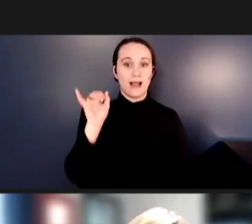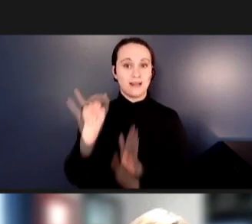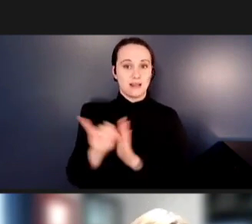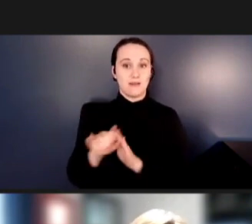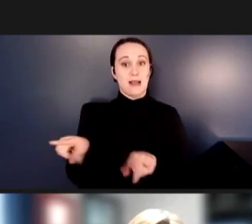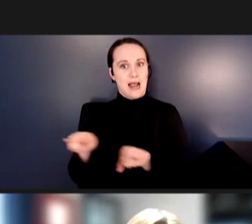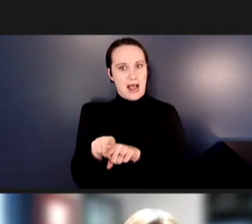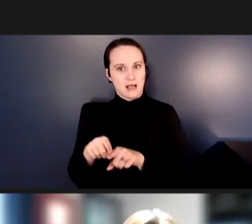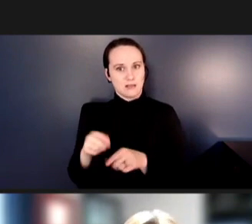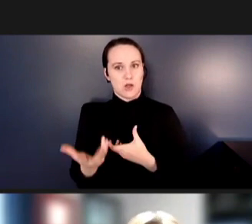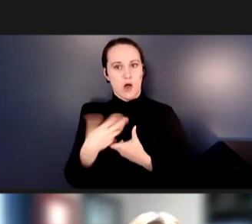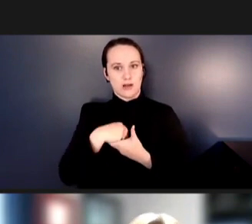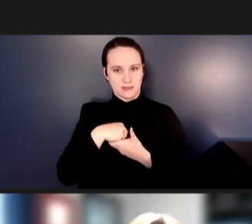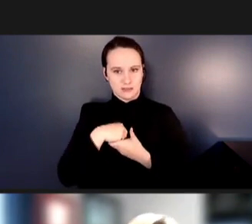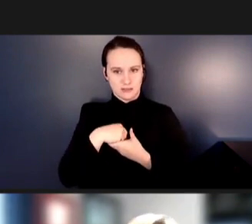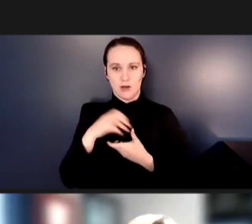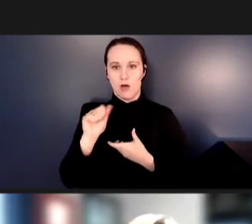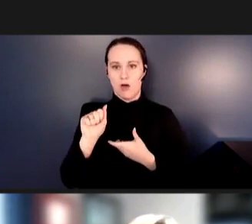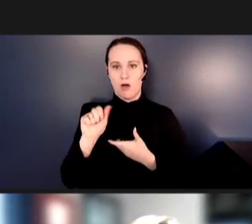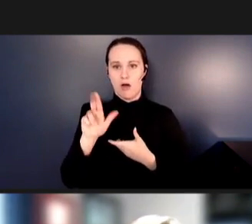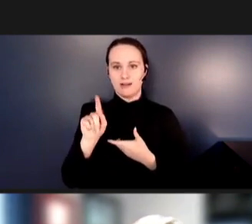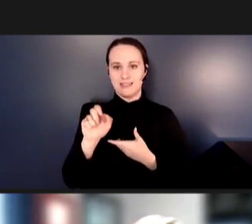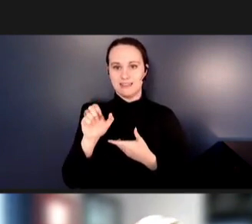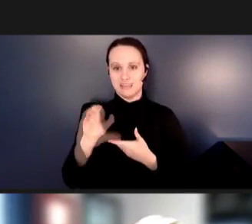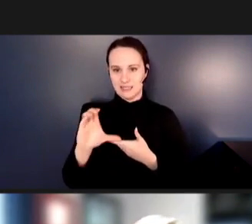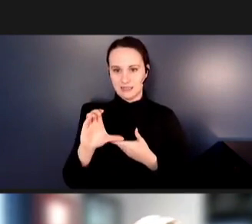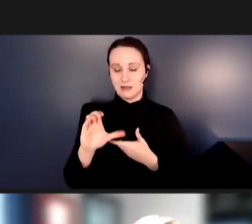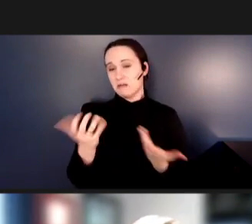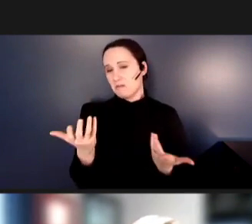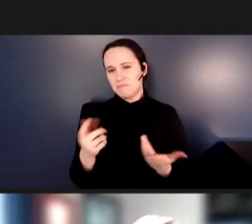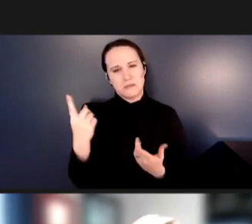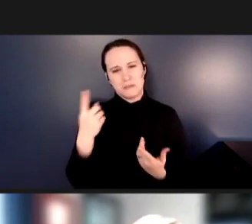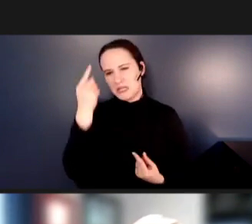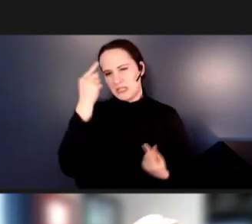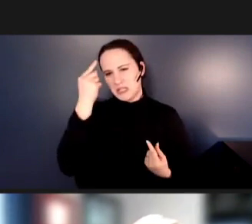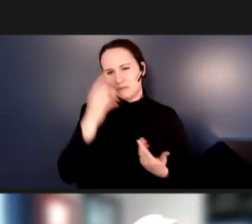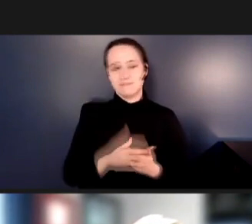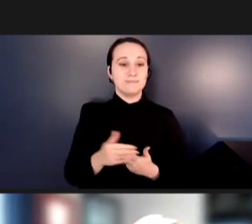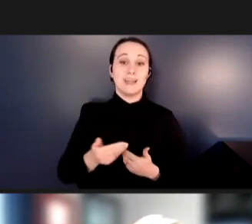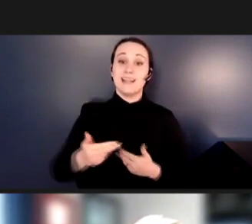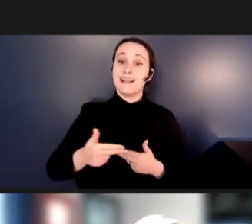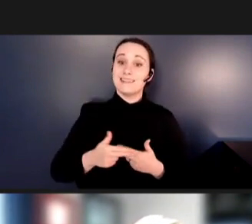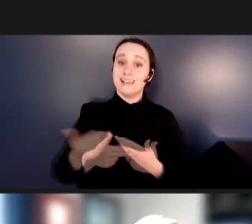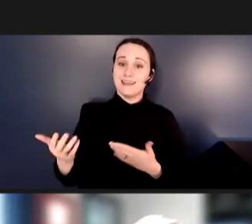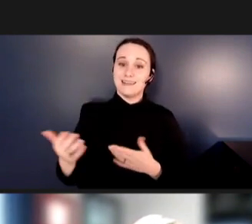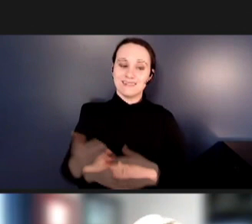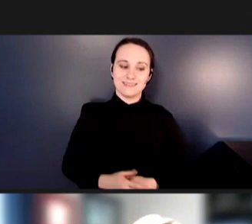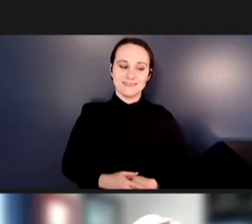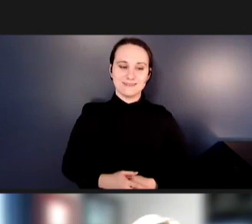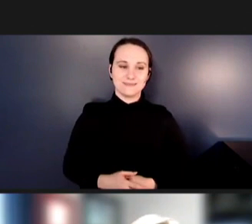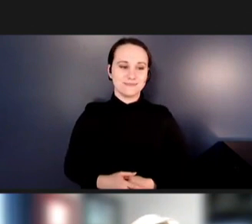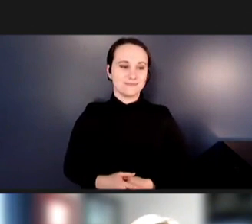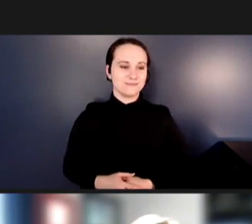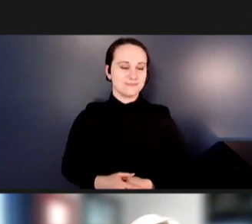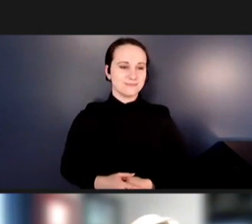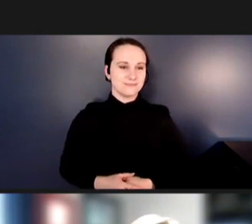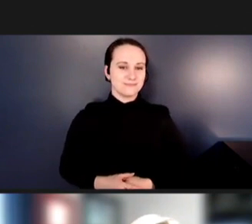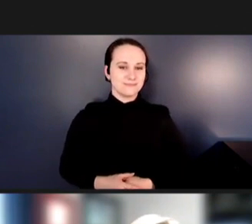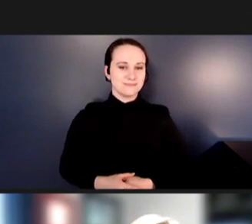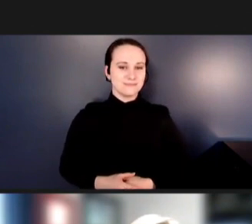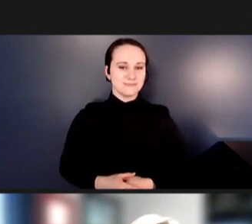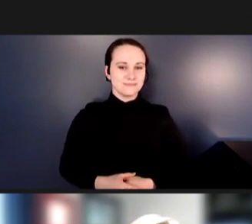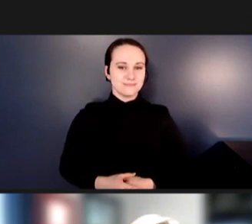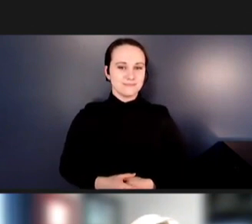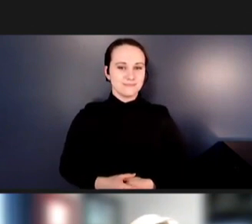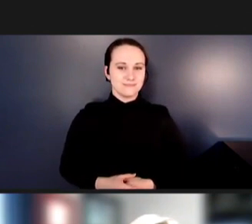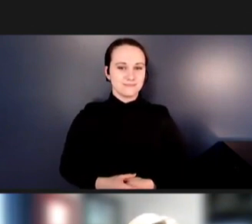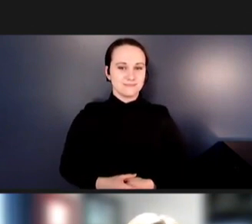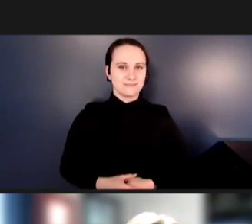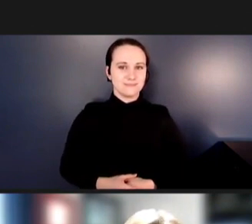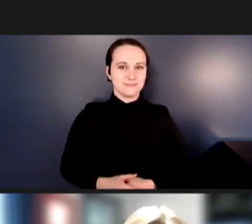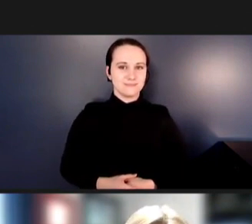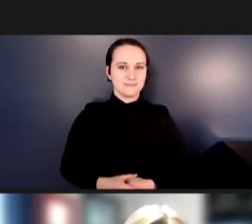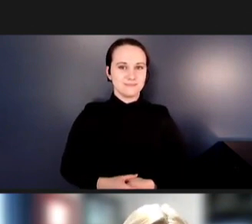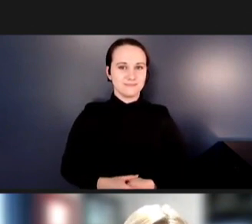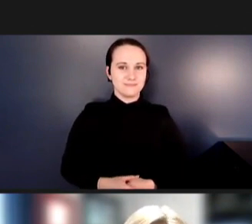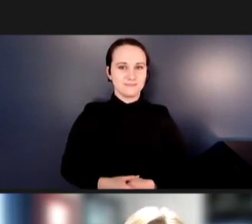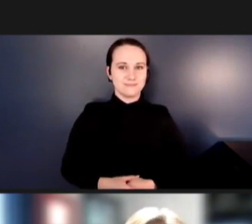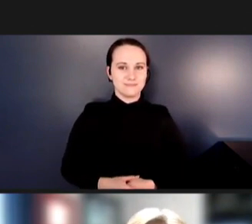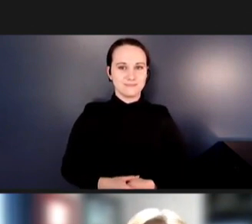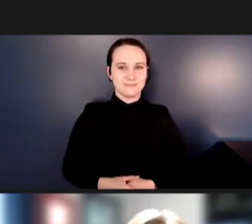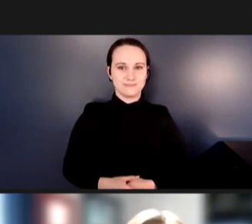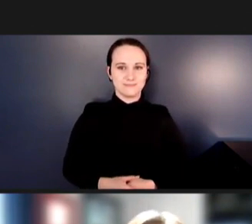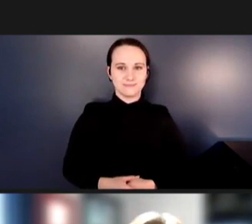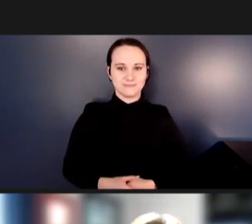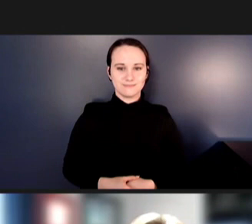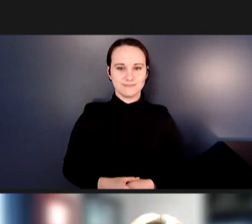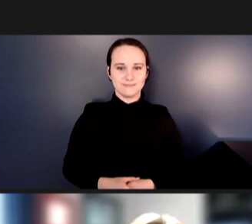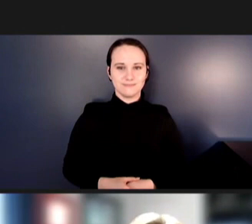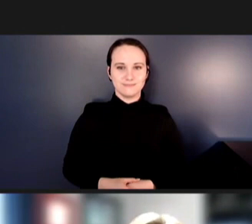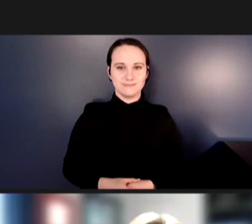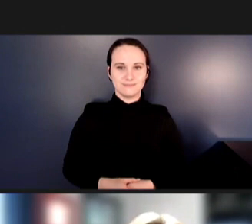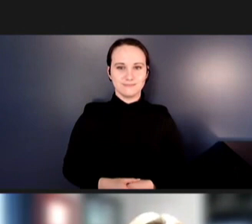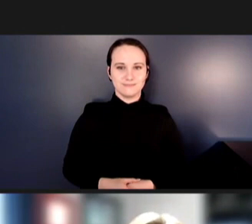are more common there. So, that's just something to consider. Go ahead and go to the next slide.